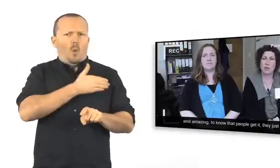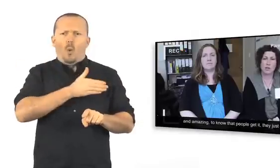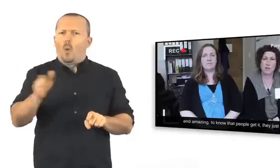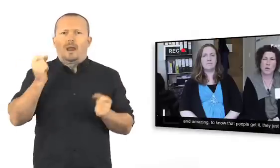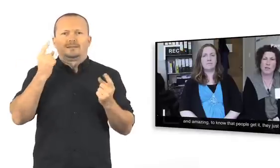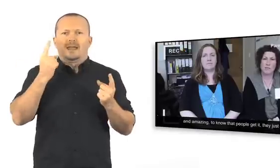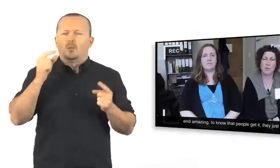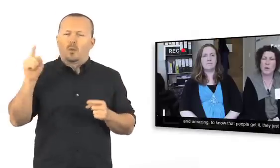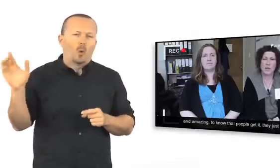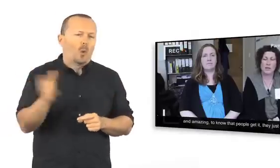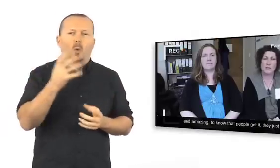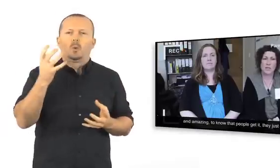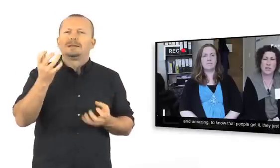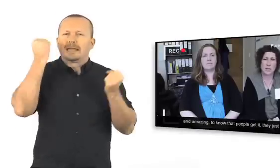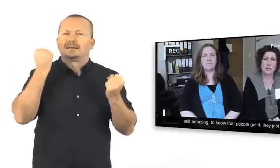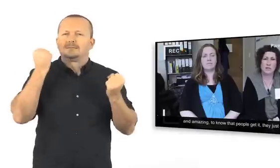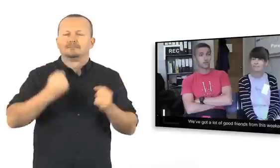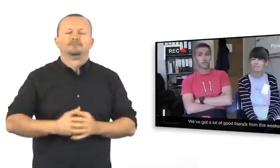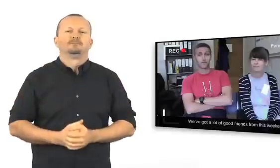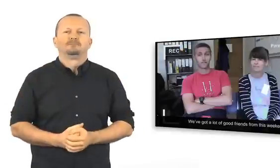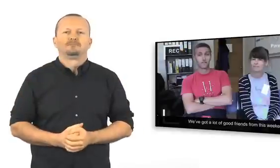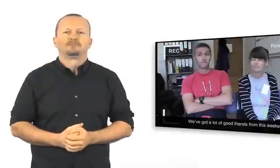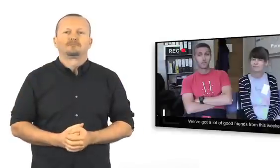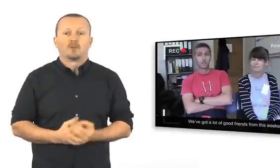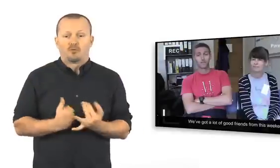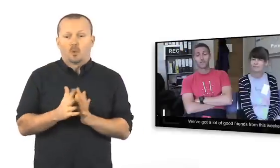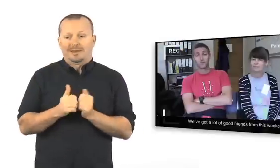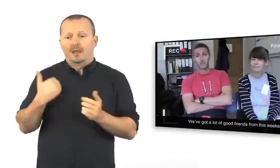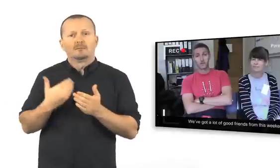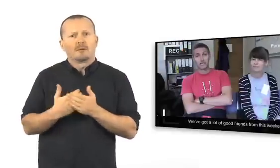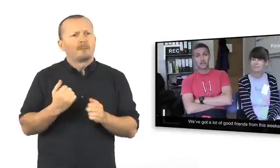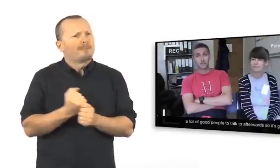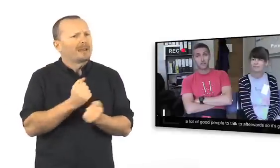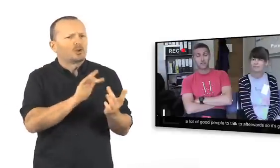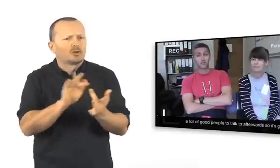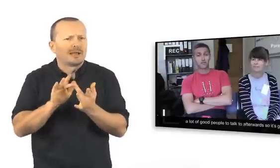to know that everyone gets it, they just get it. Martin: We’ve got a lot of good friends from this weekend, a lot of good people to